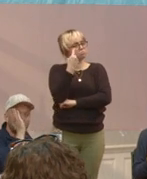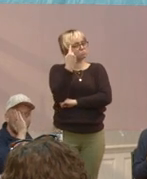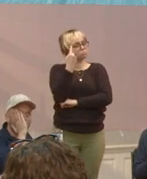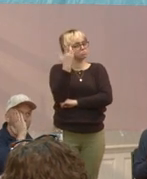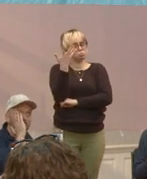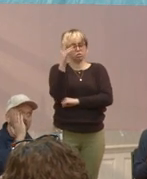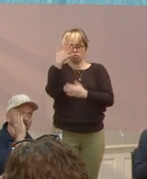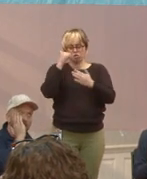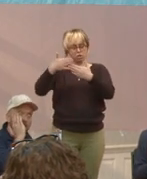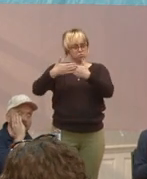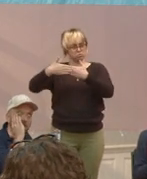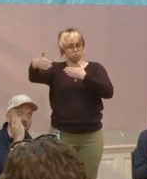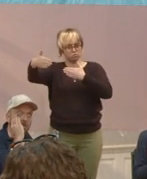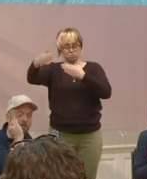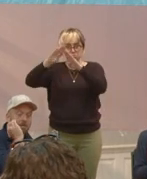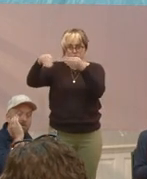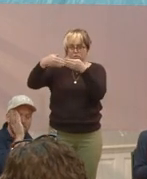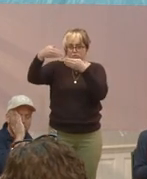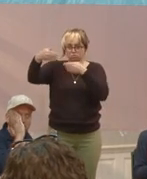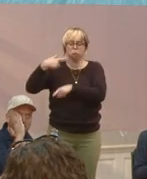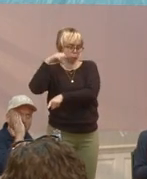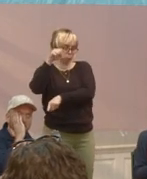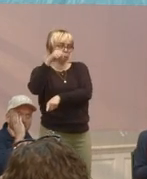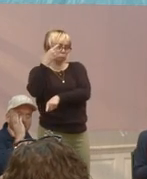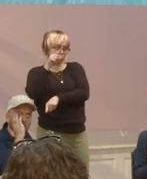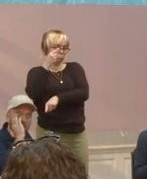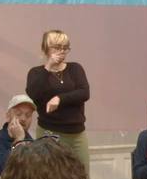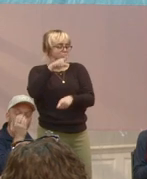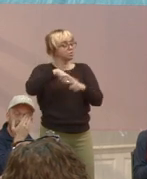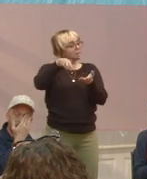beyond? And, and I think, I think dancers amongst so many